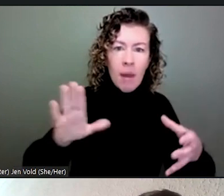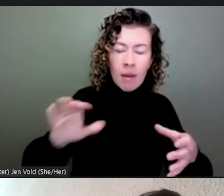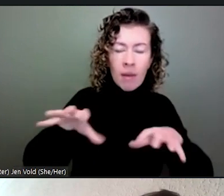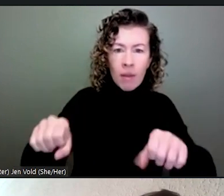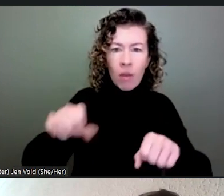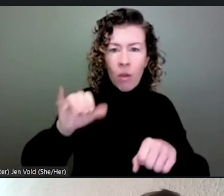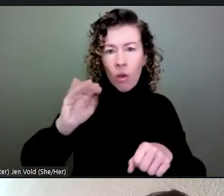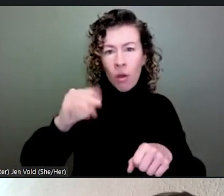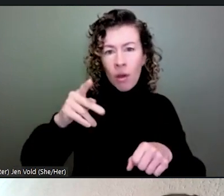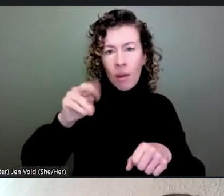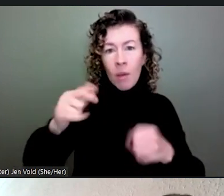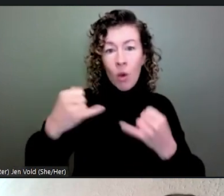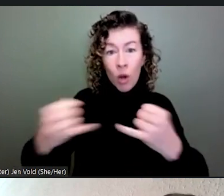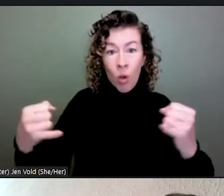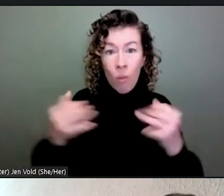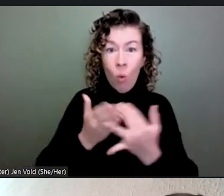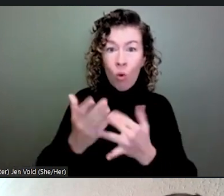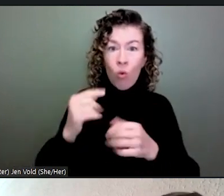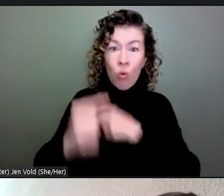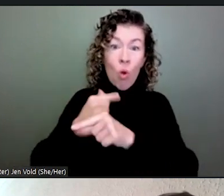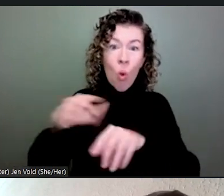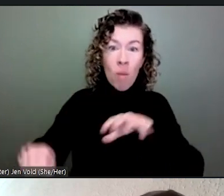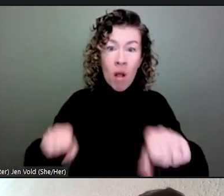colonial conquest, but then kind of retracting those borders to keep people out, basically.